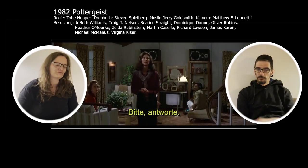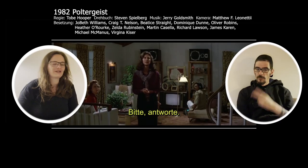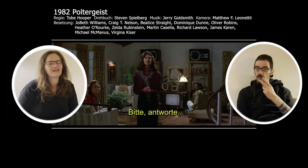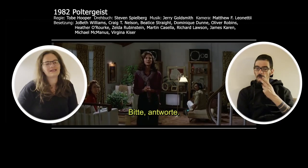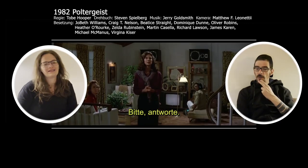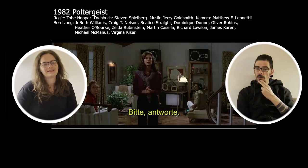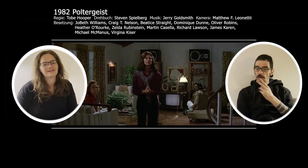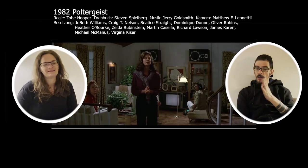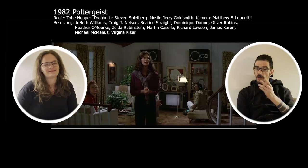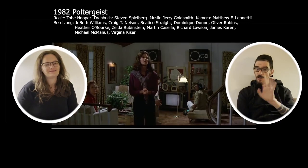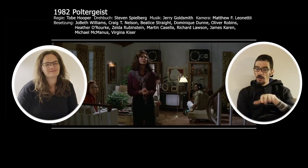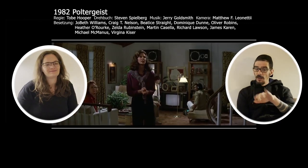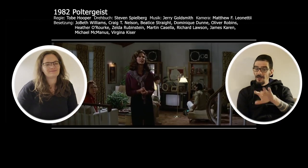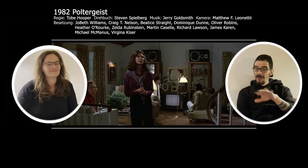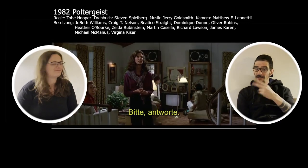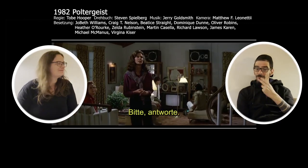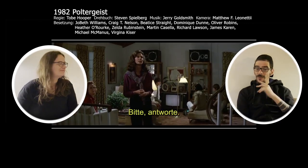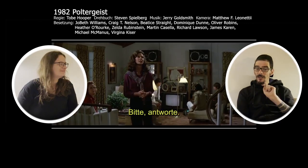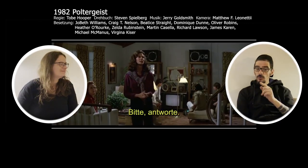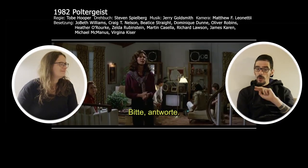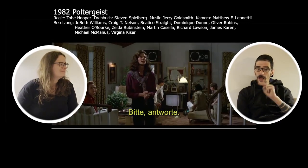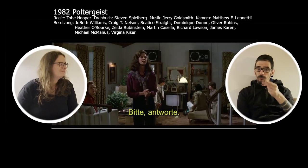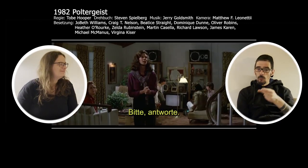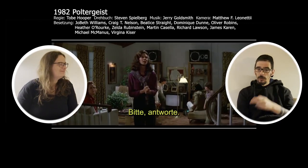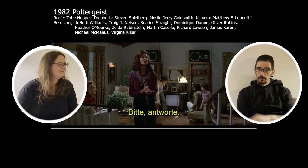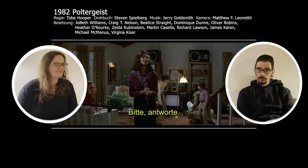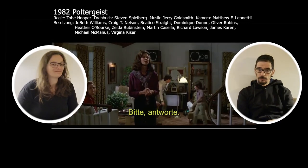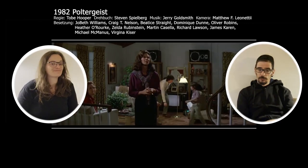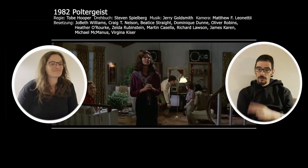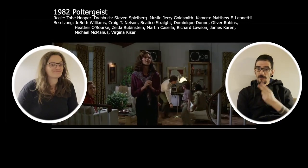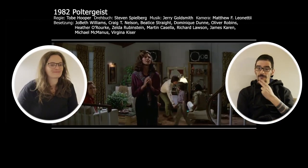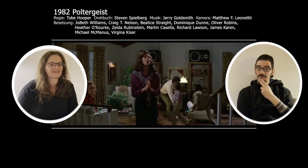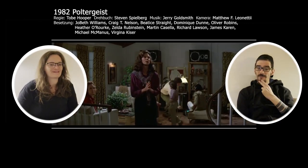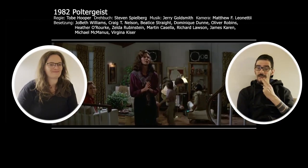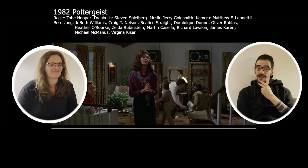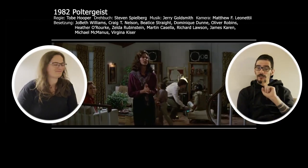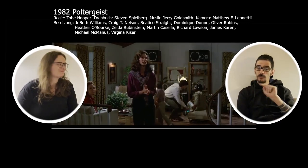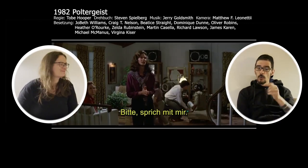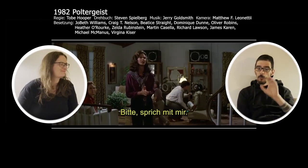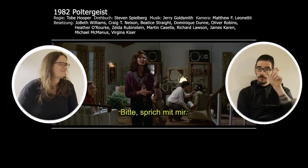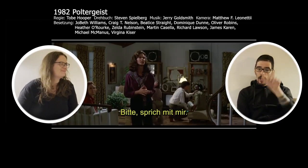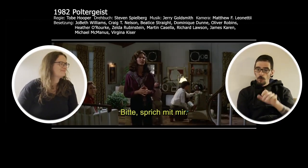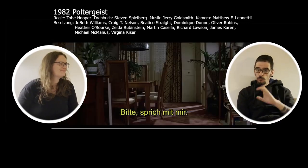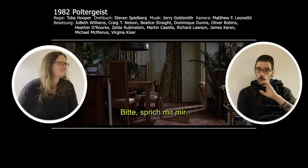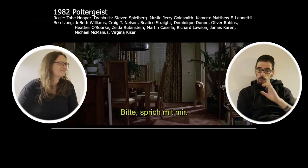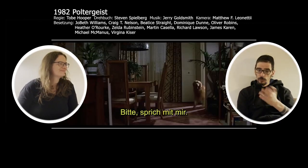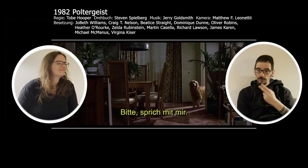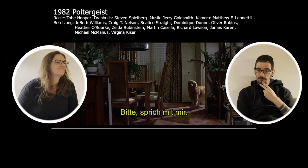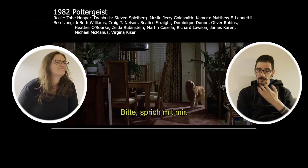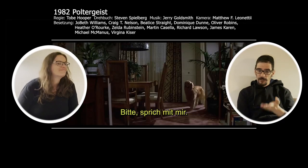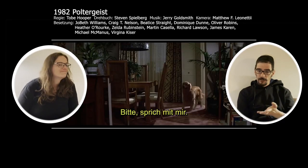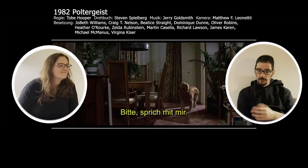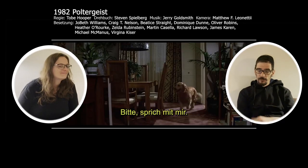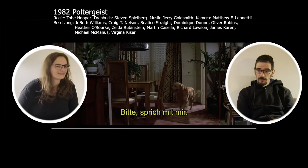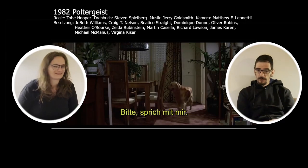Who, hey? Who should answer you? Well, with whom? - Who would you like to speak to? With whom?!